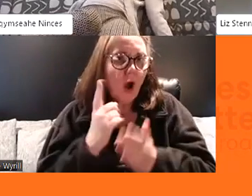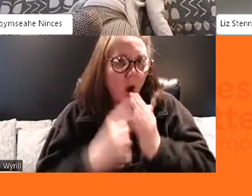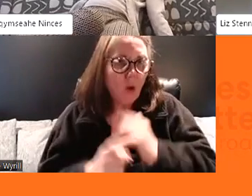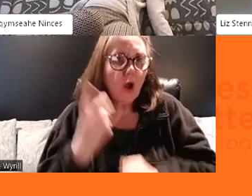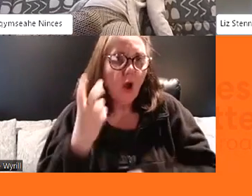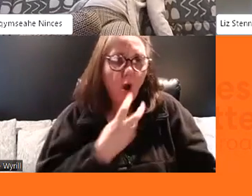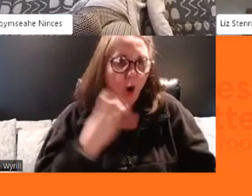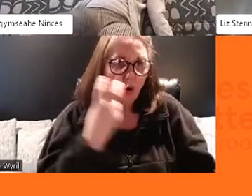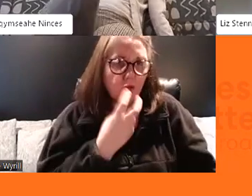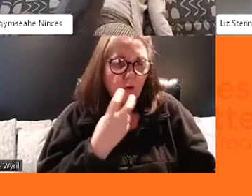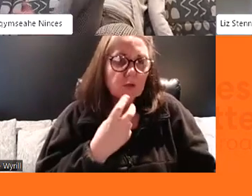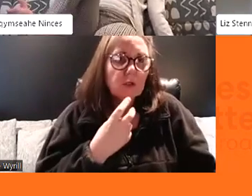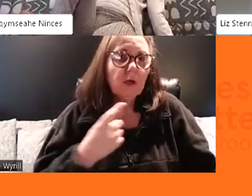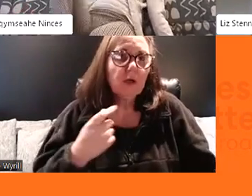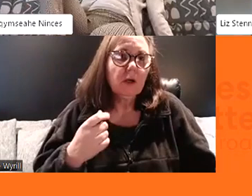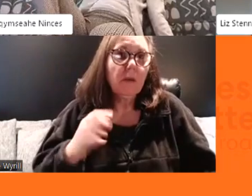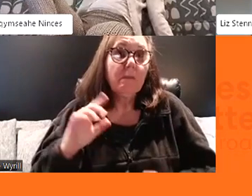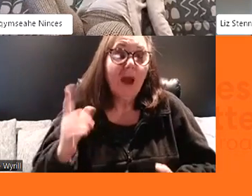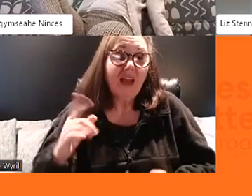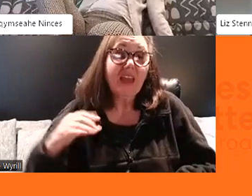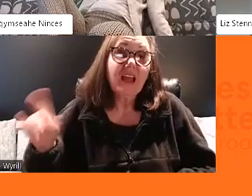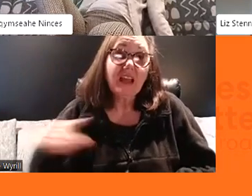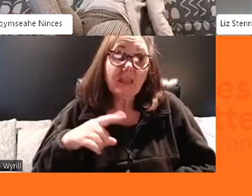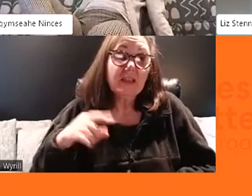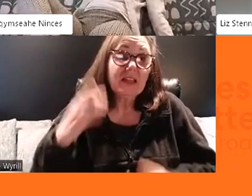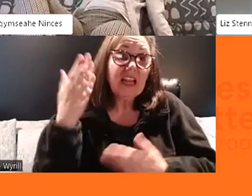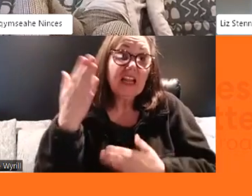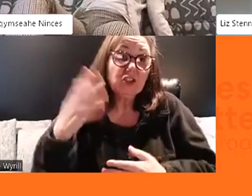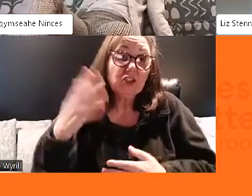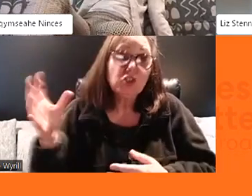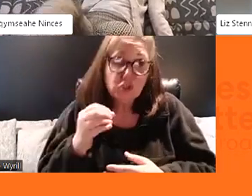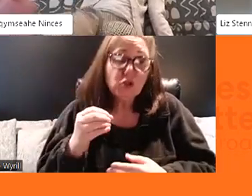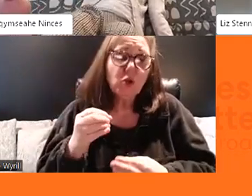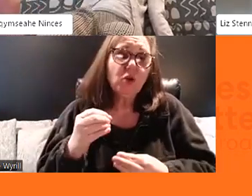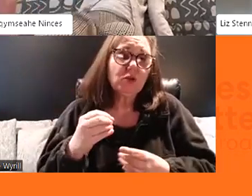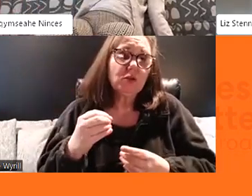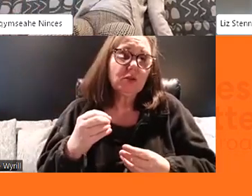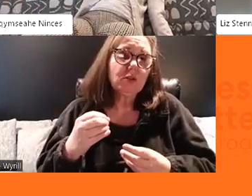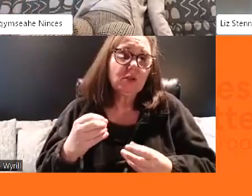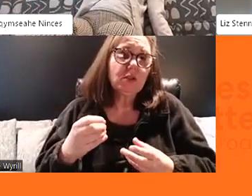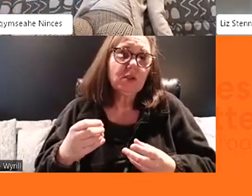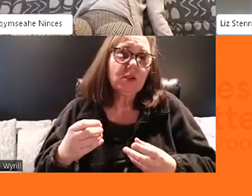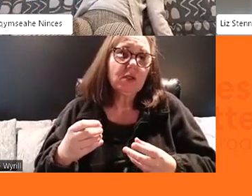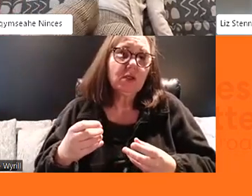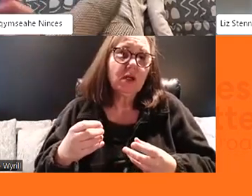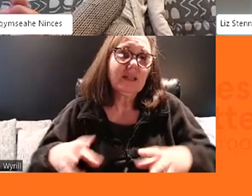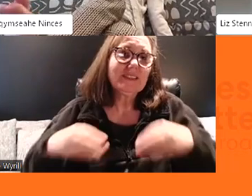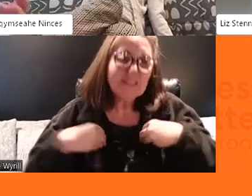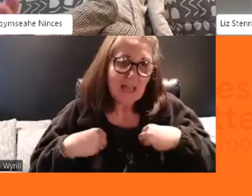therapists, they're not allowed to learn sign language, it's more focusing on teaching people how to speak. But I think that should